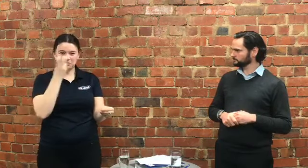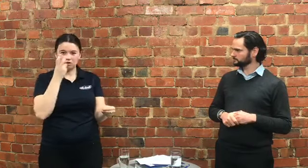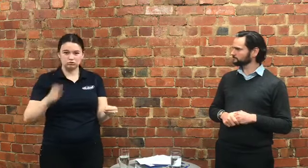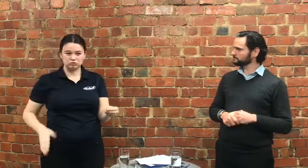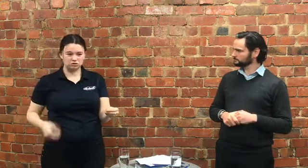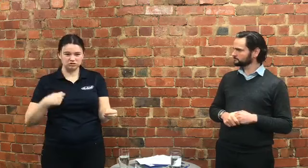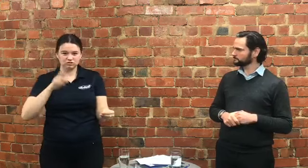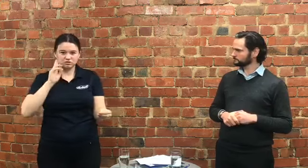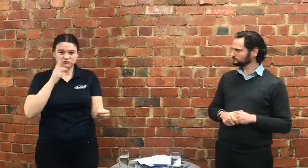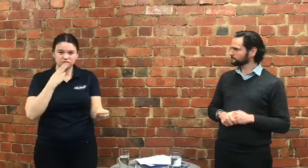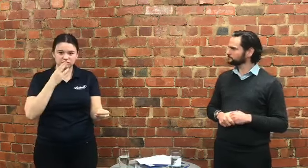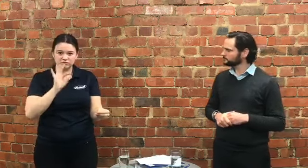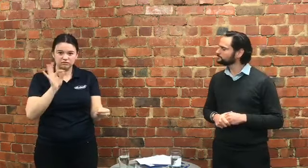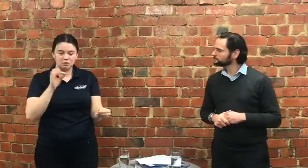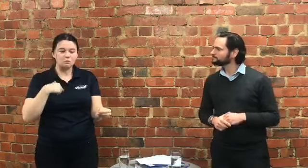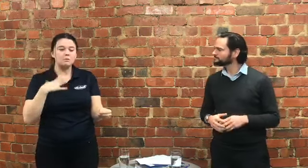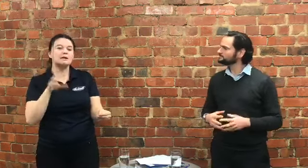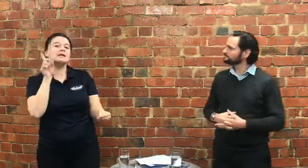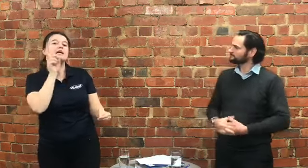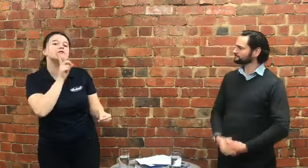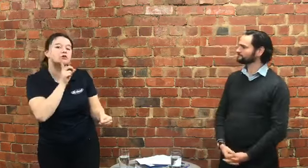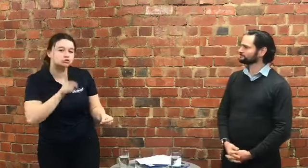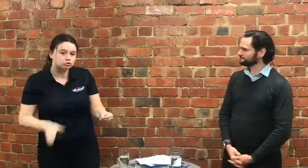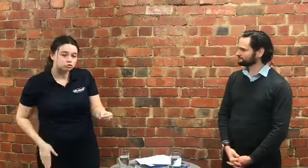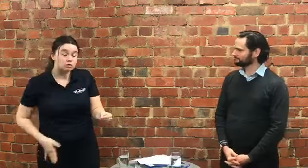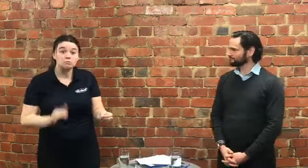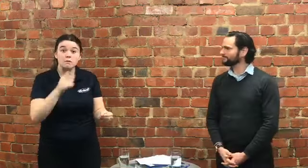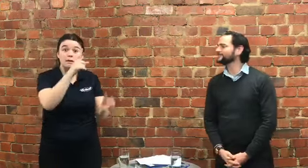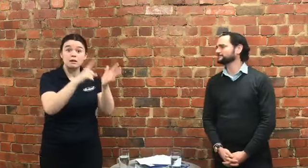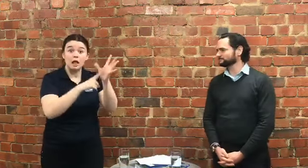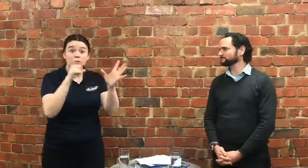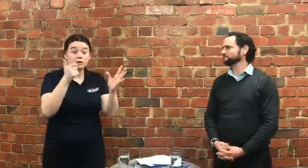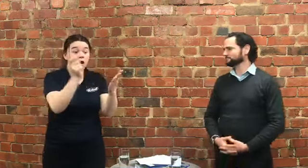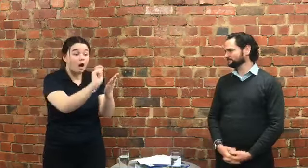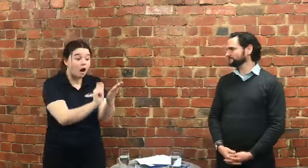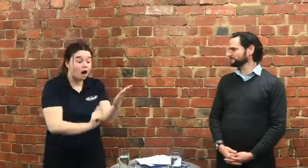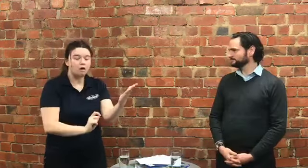You can ask for a review if you end up getting your plan